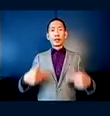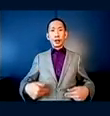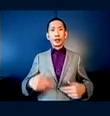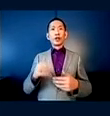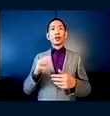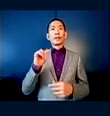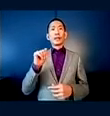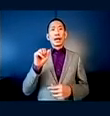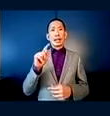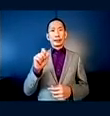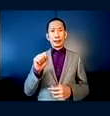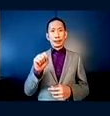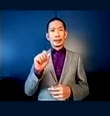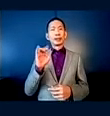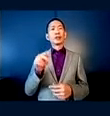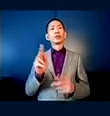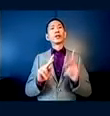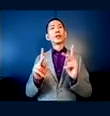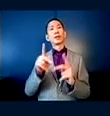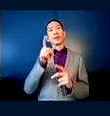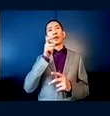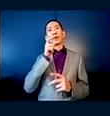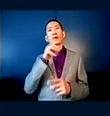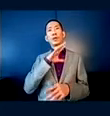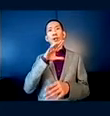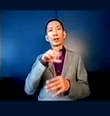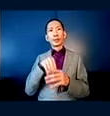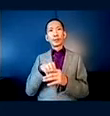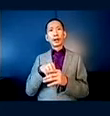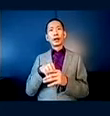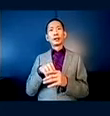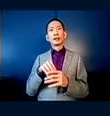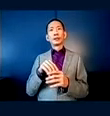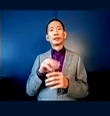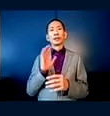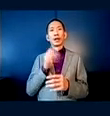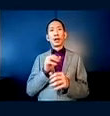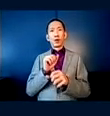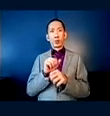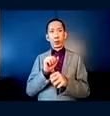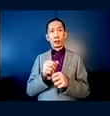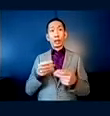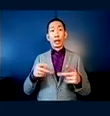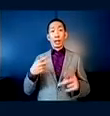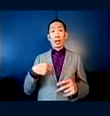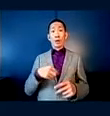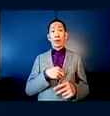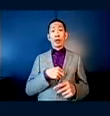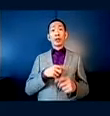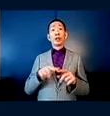SLIDE PLEASE, ARE THE HUMAN ASSETS, AND THOSE ARE THE PEOPLE WHO COMPRISE OUR WORK AND WHO